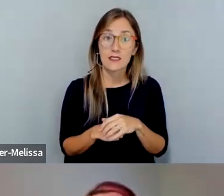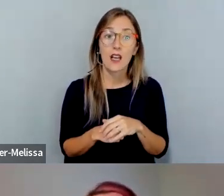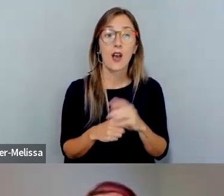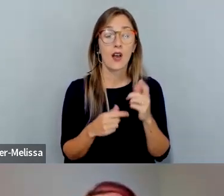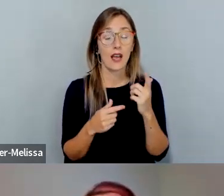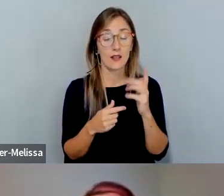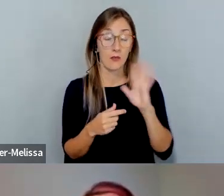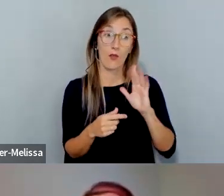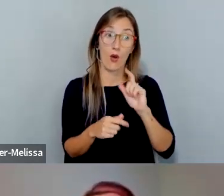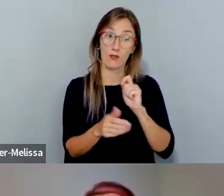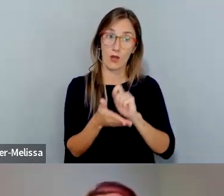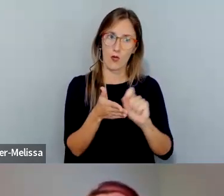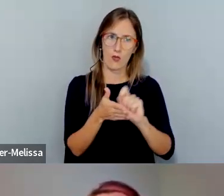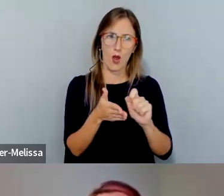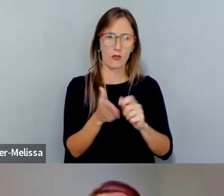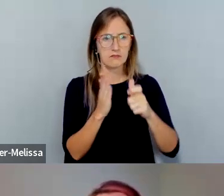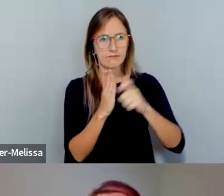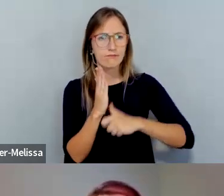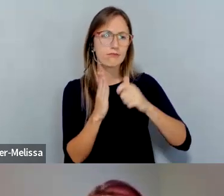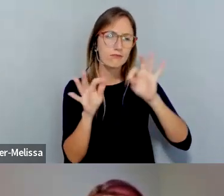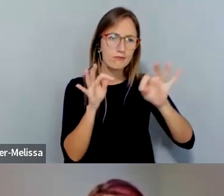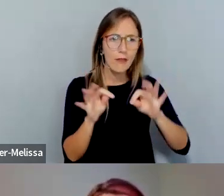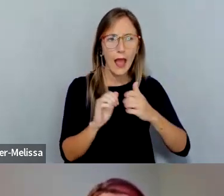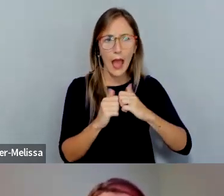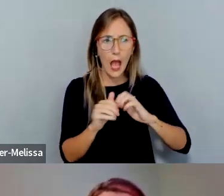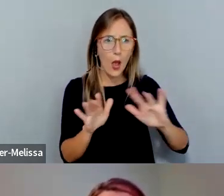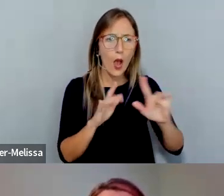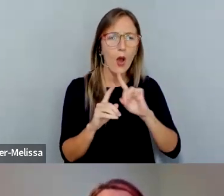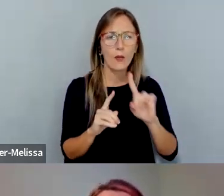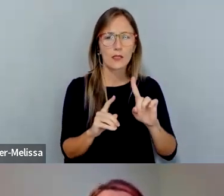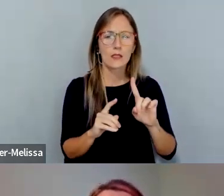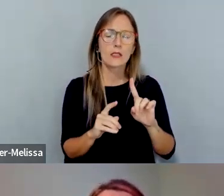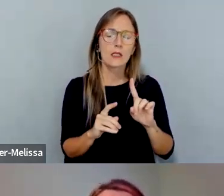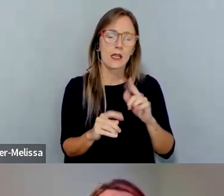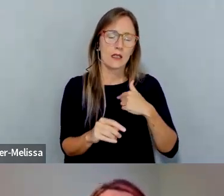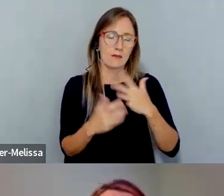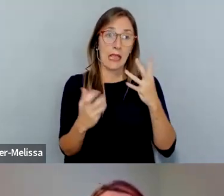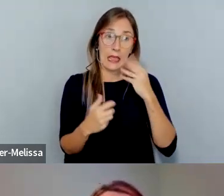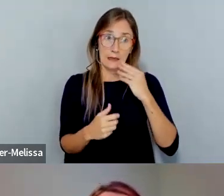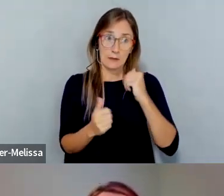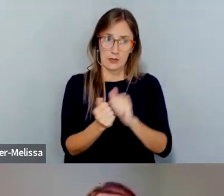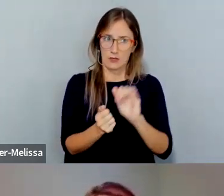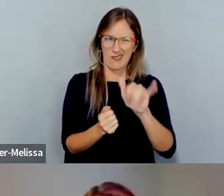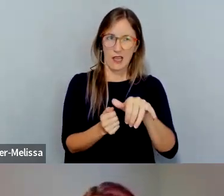There's also years ago wrote an advocacy manual on SSI and Social Security disability. That something I had a great deal of expertise in and at one